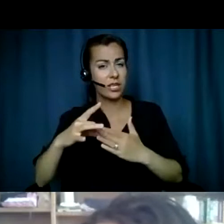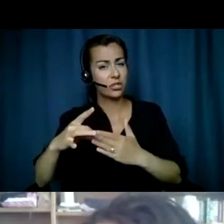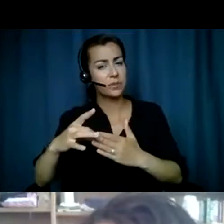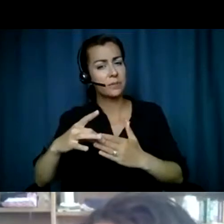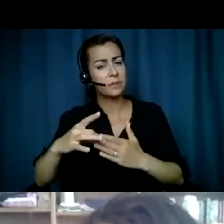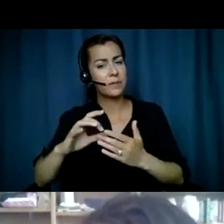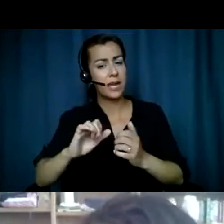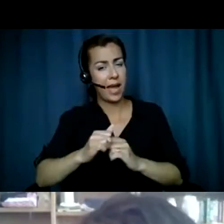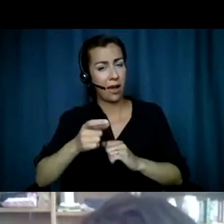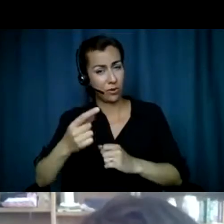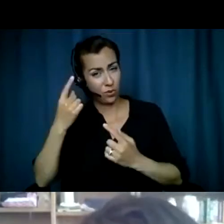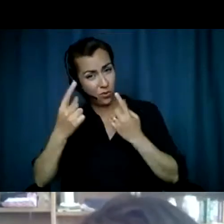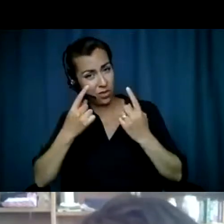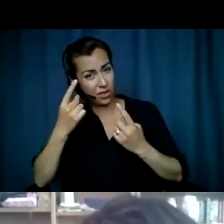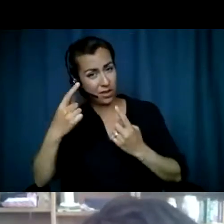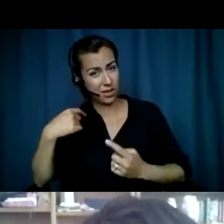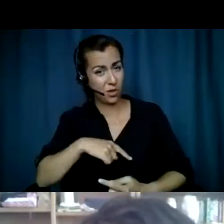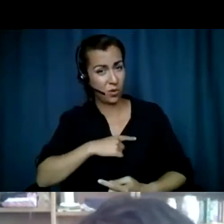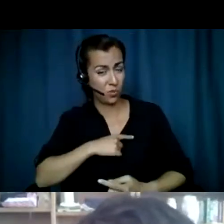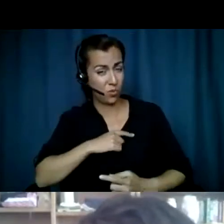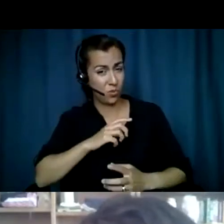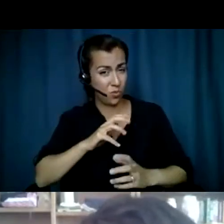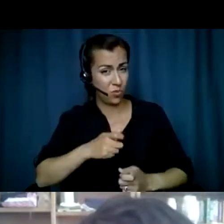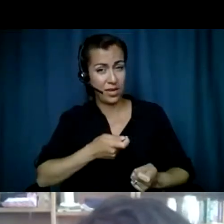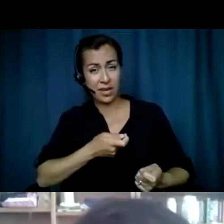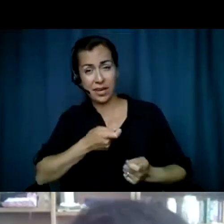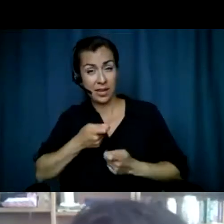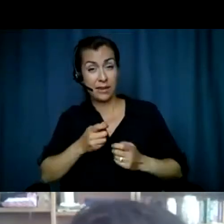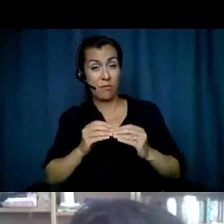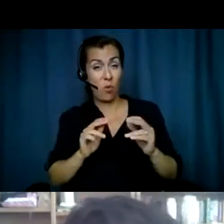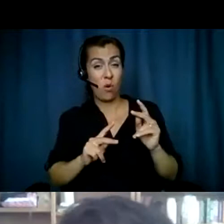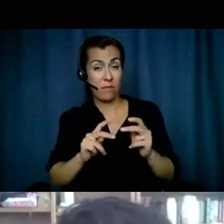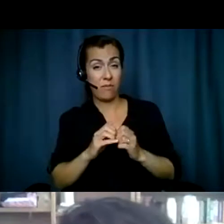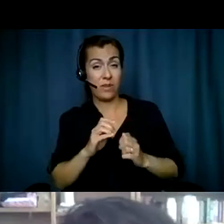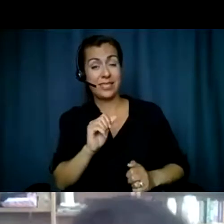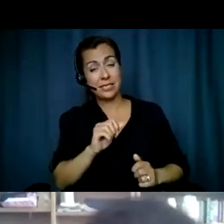I would be okay to answer, it doesn't matter